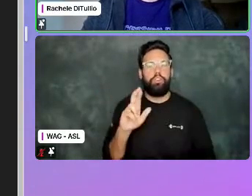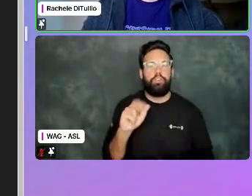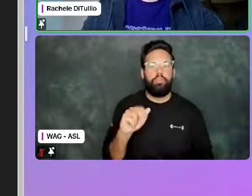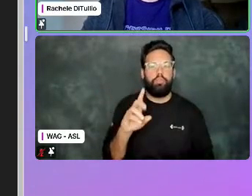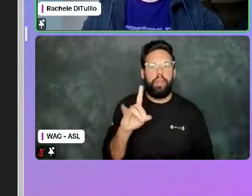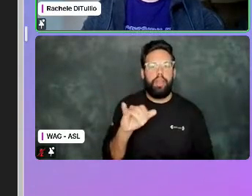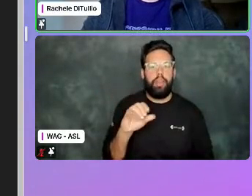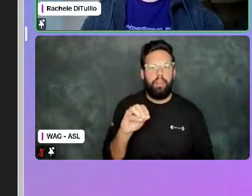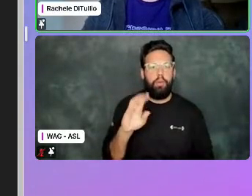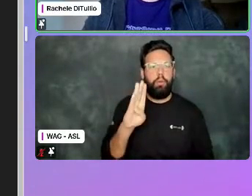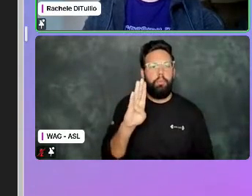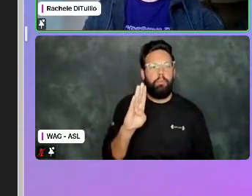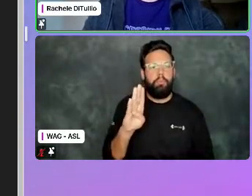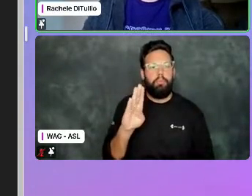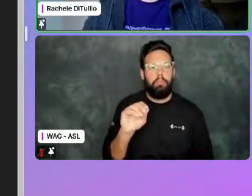emim slash D/Y. Next I'm going